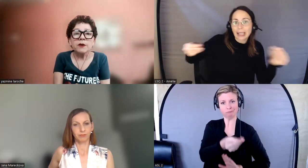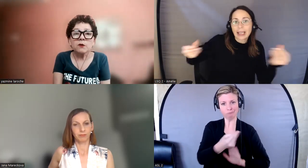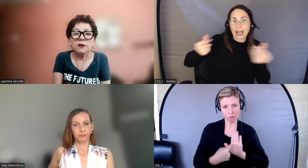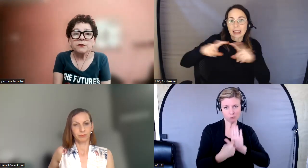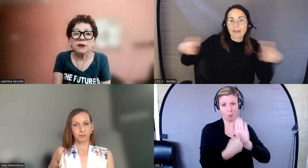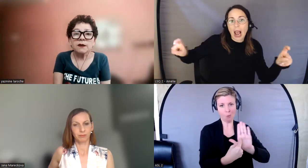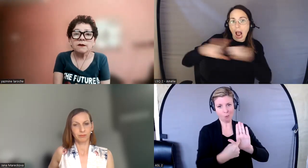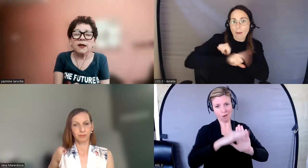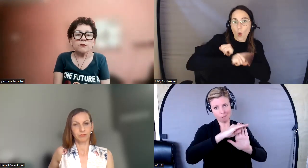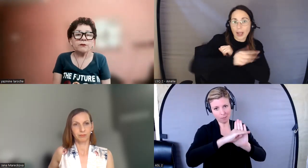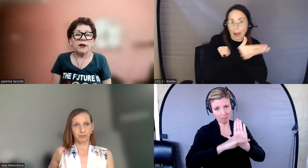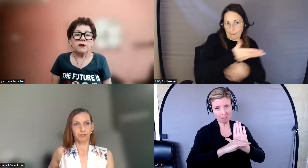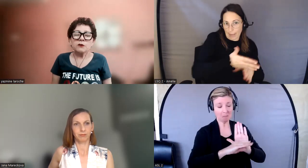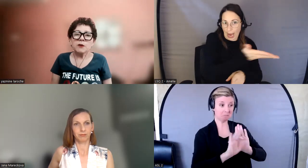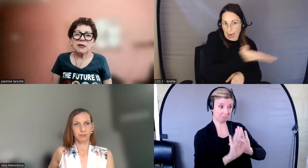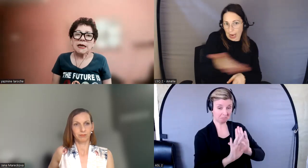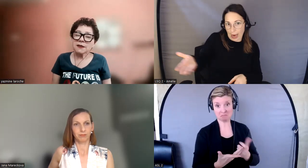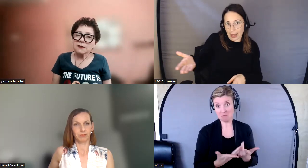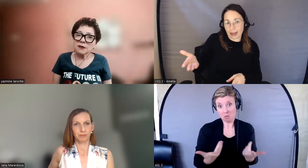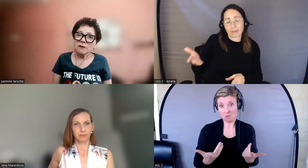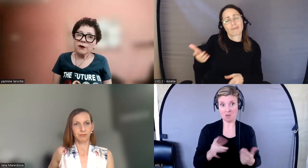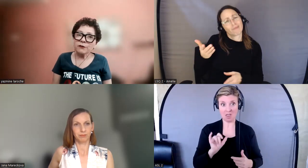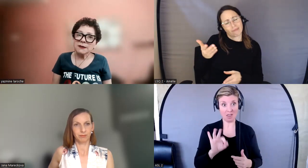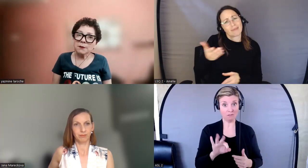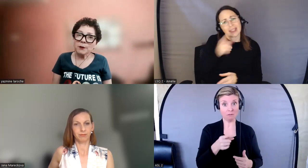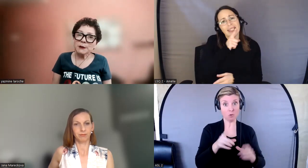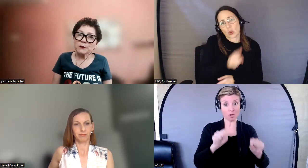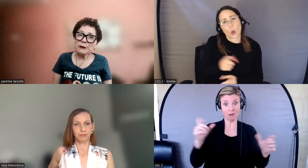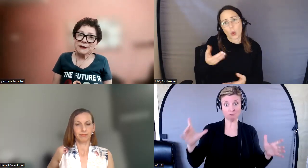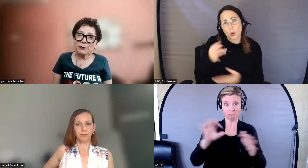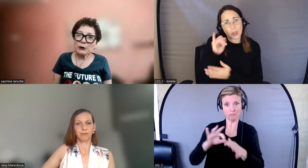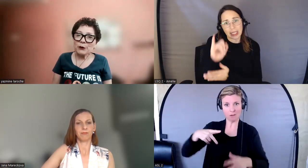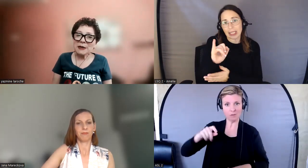be a wonderful thing if you could be connected to our friends at public services and procurement